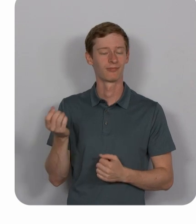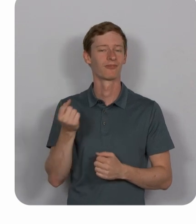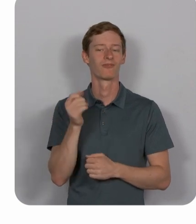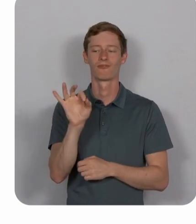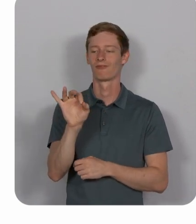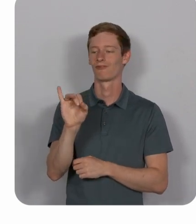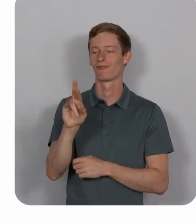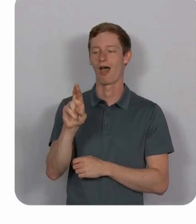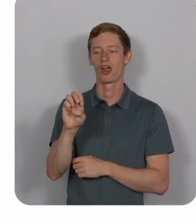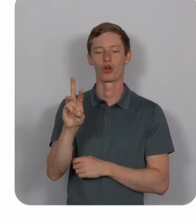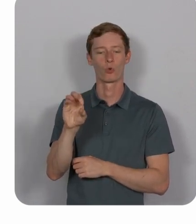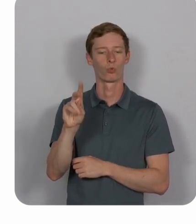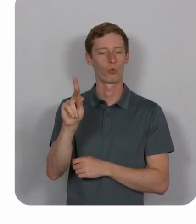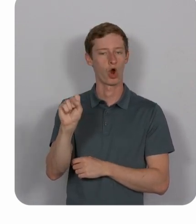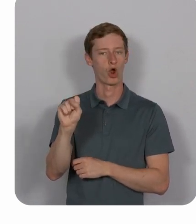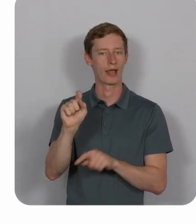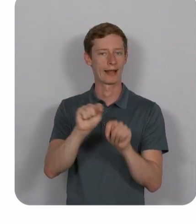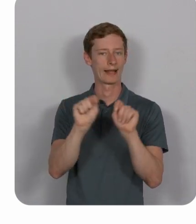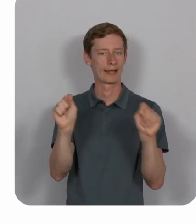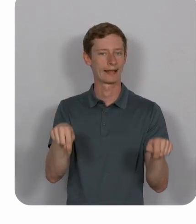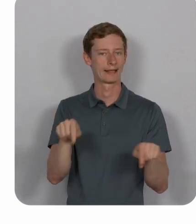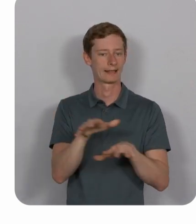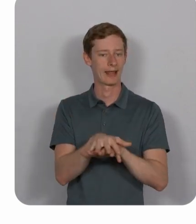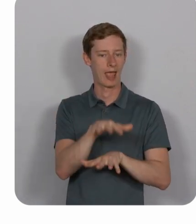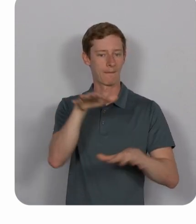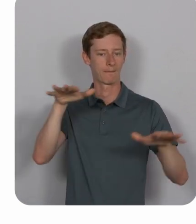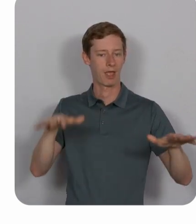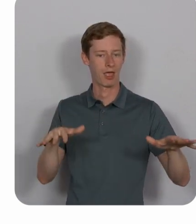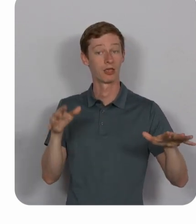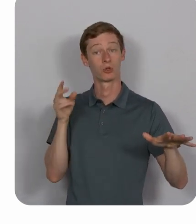we will be able to see that as the firework ignites,